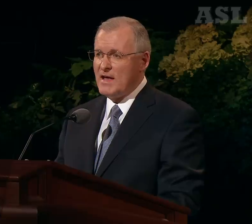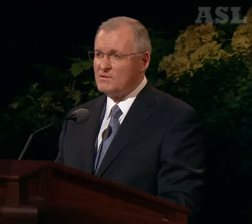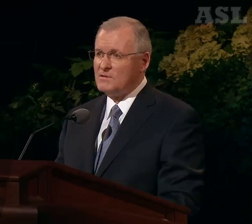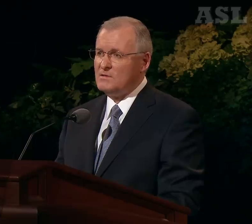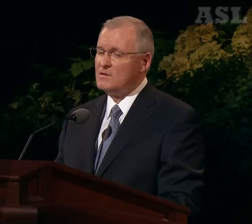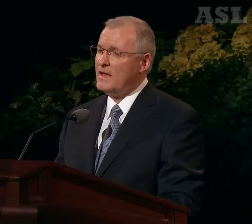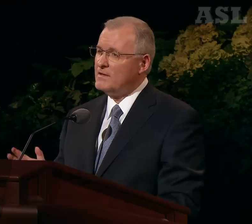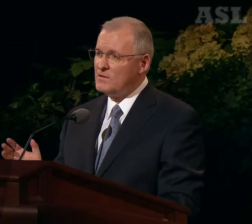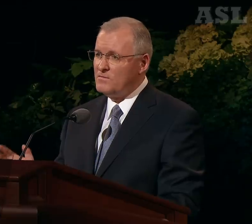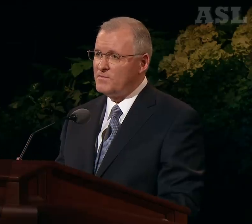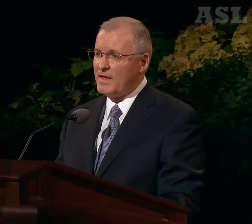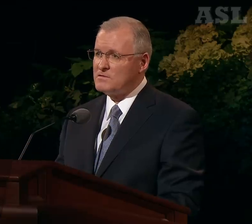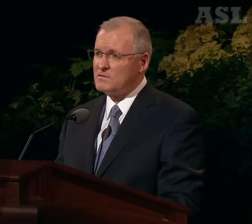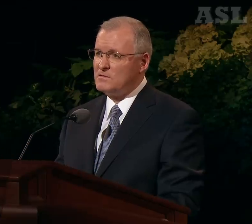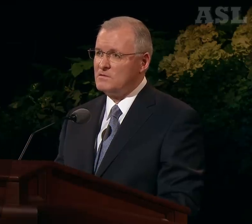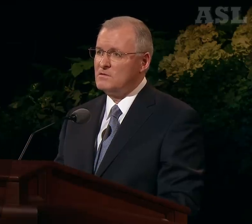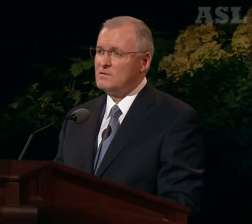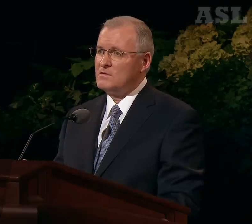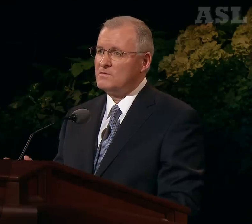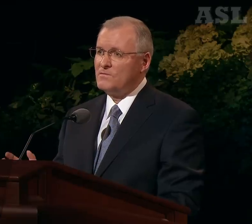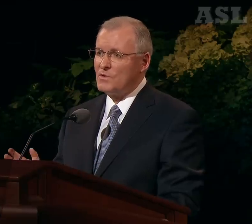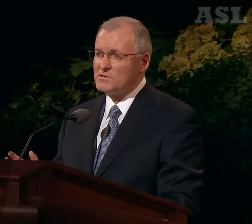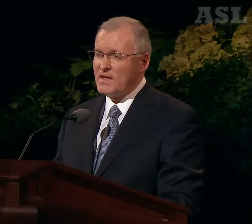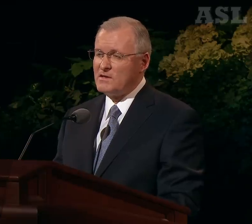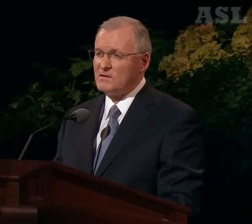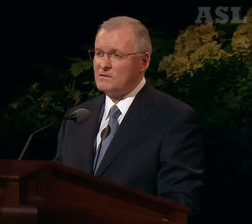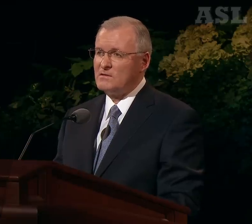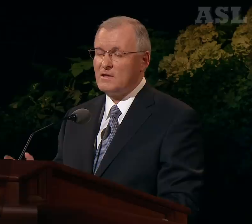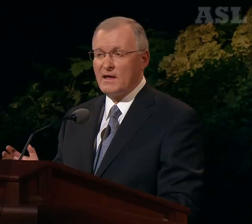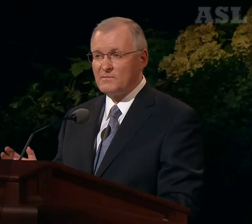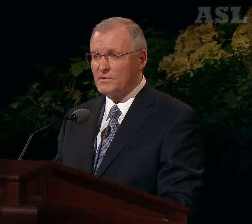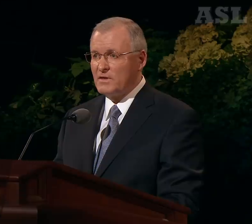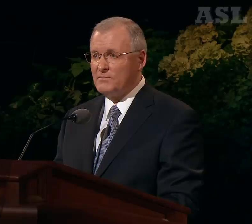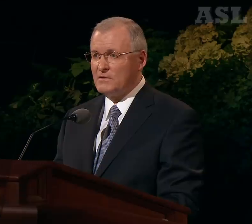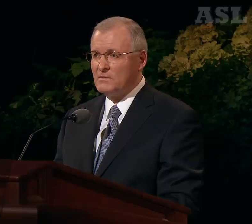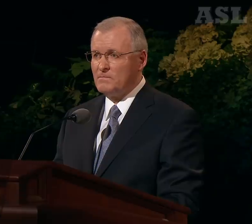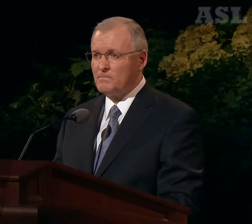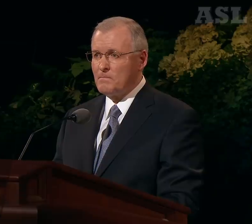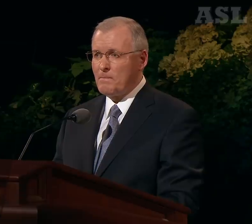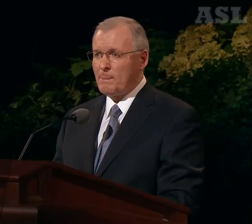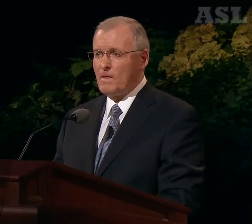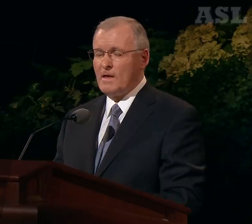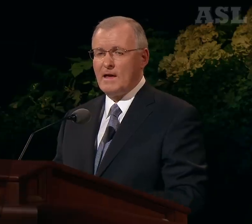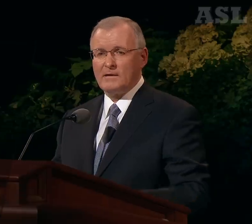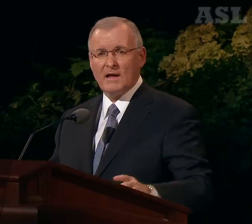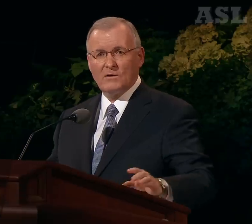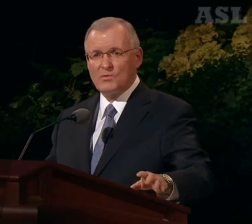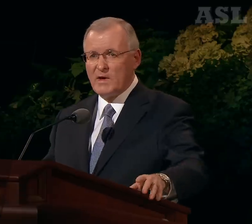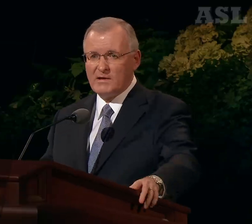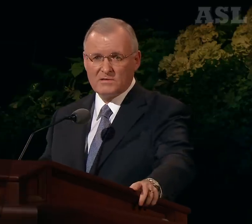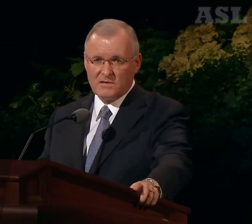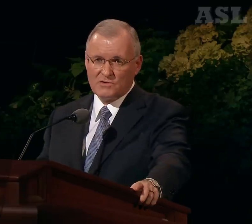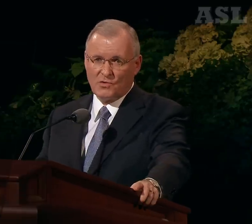NUMEROUS AND SERIOUS, MAY BE